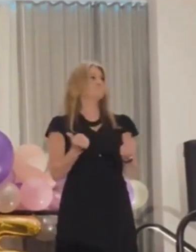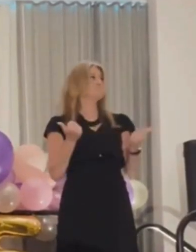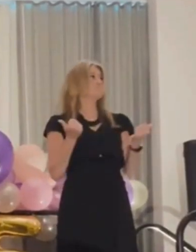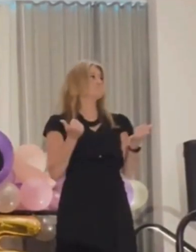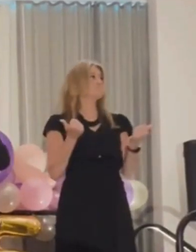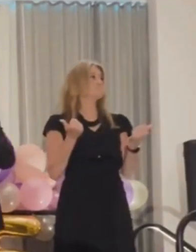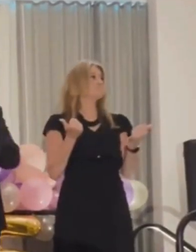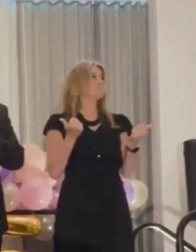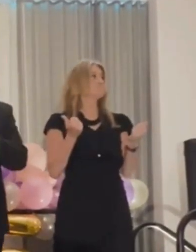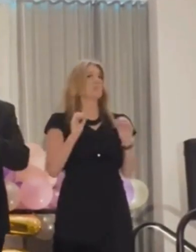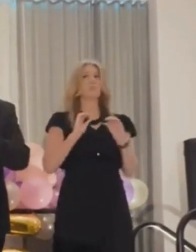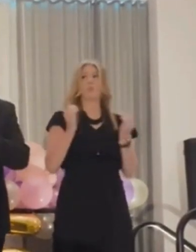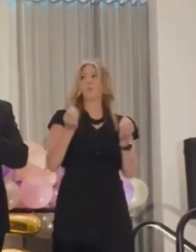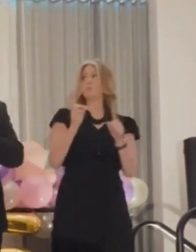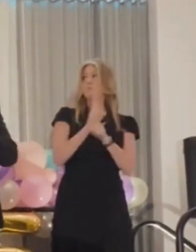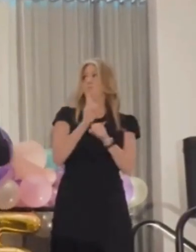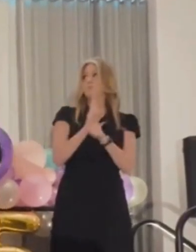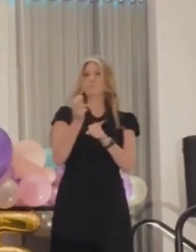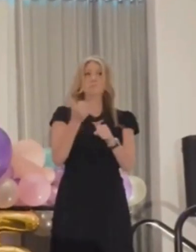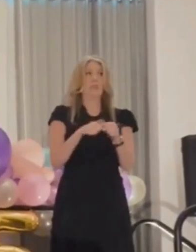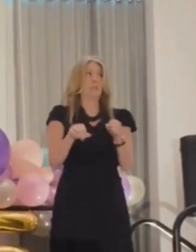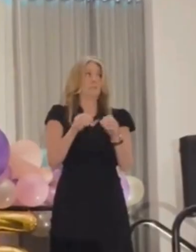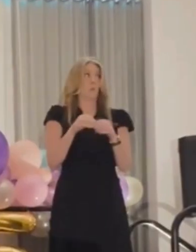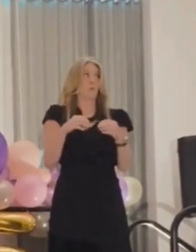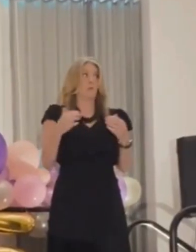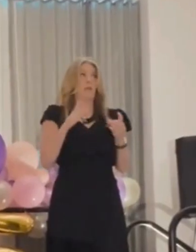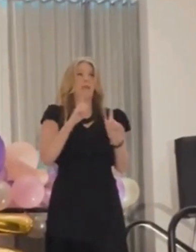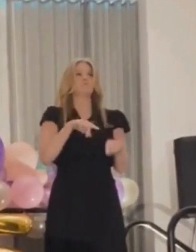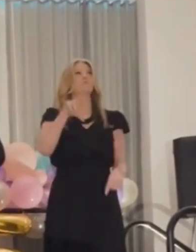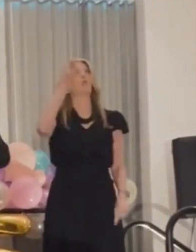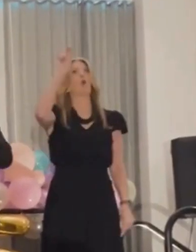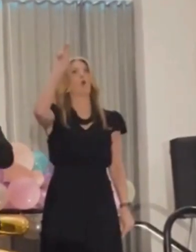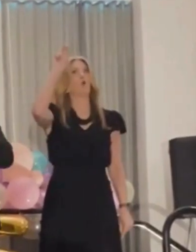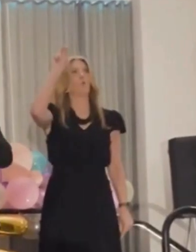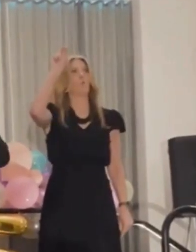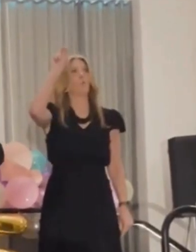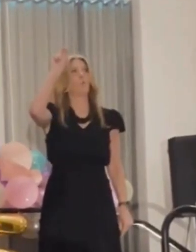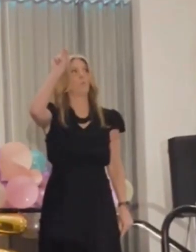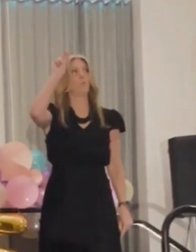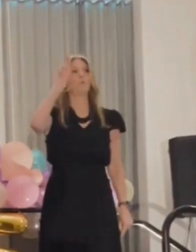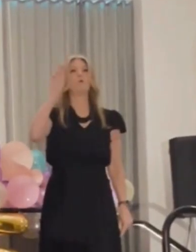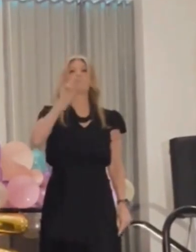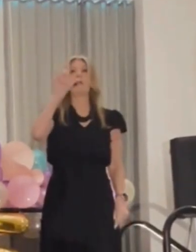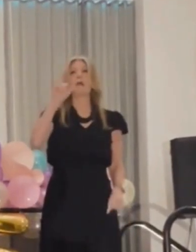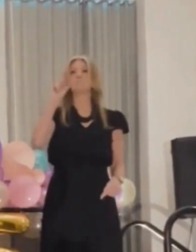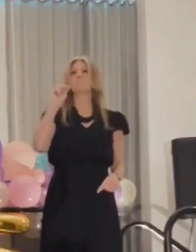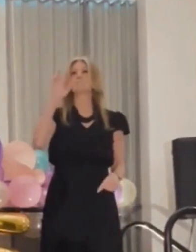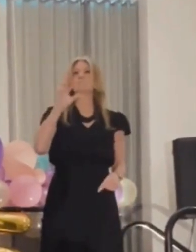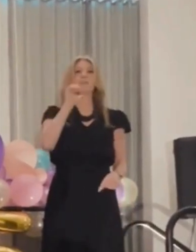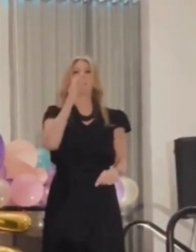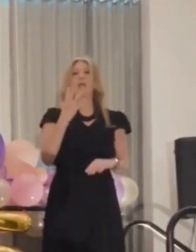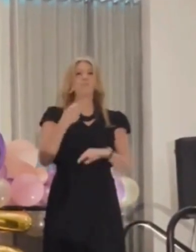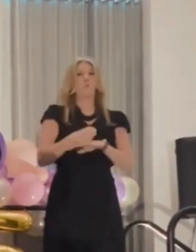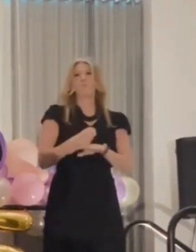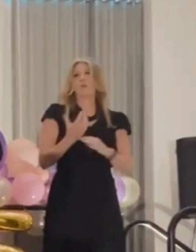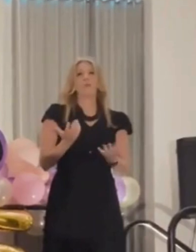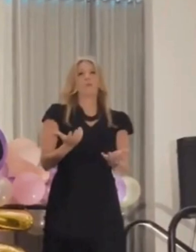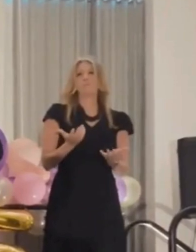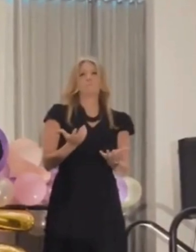and they're not used as much? And the answer is no. Relay North Carolina won't go away.